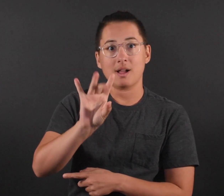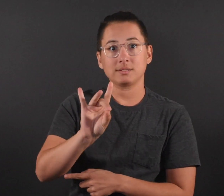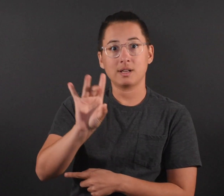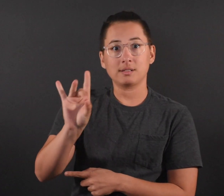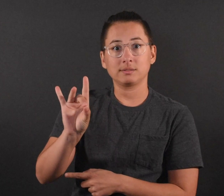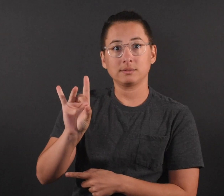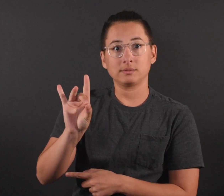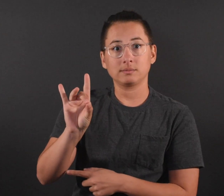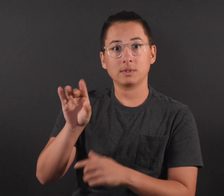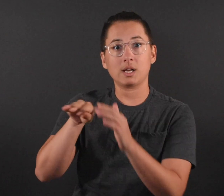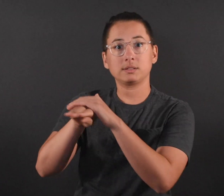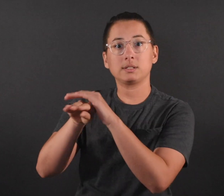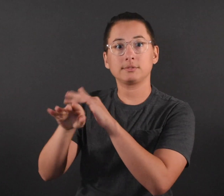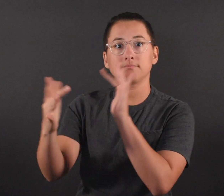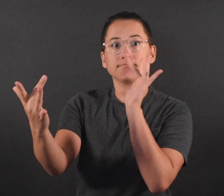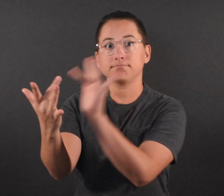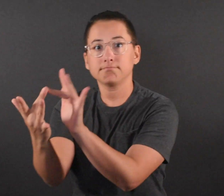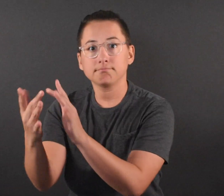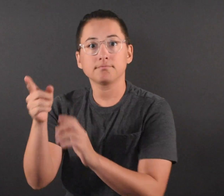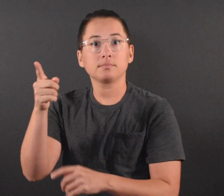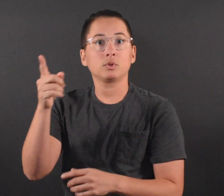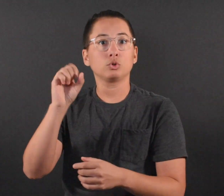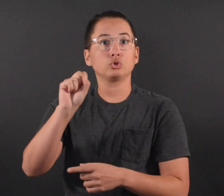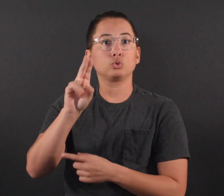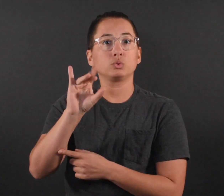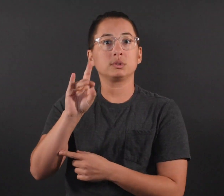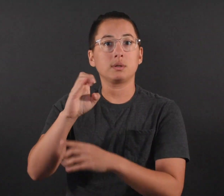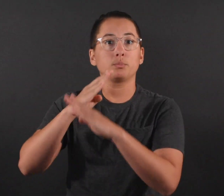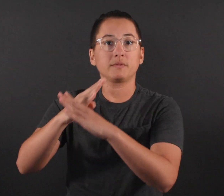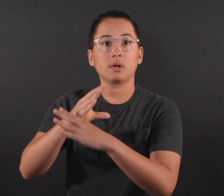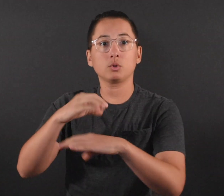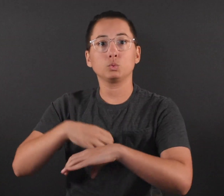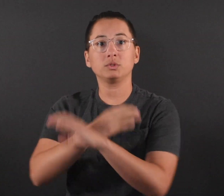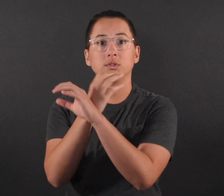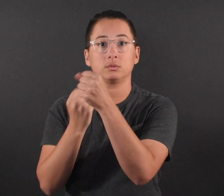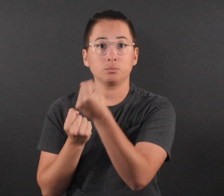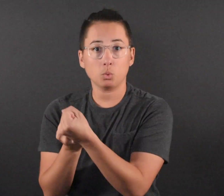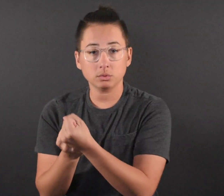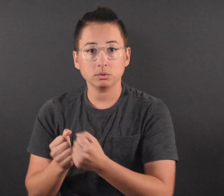988 – as a way to access suicide prevention and crisis support.